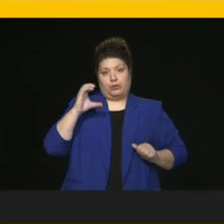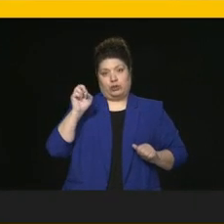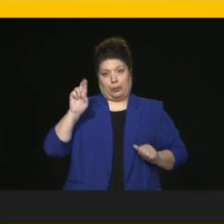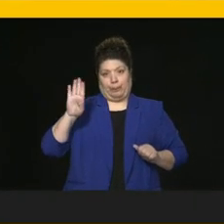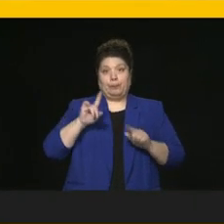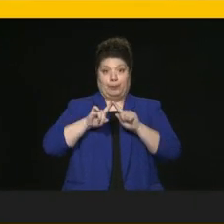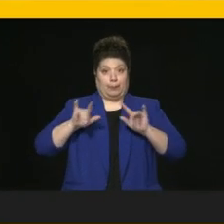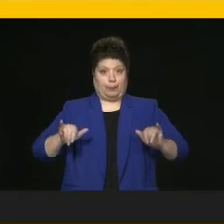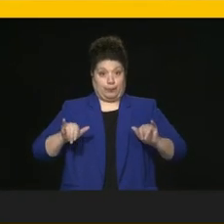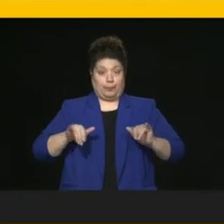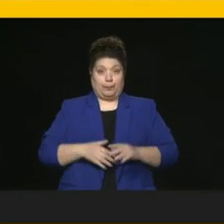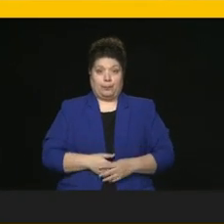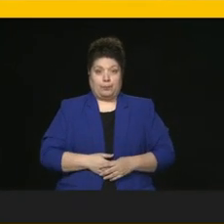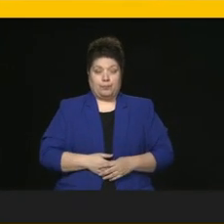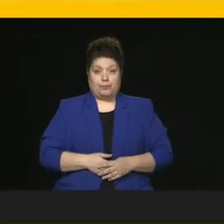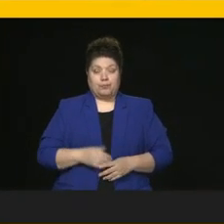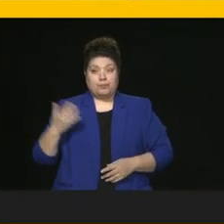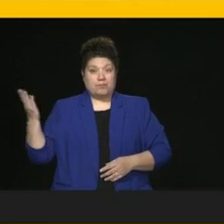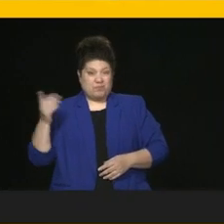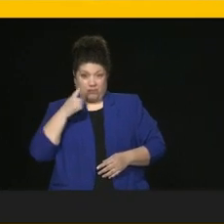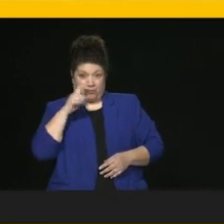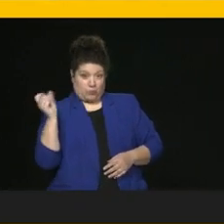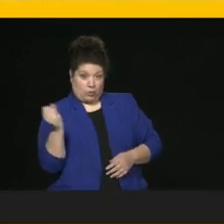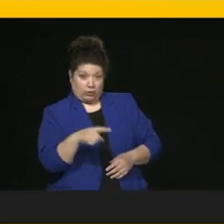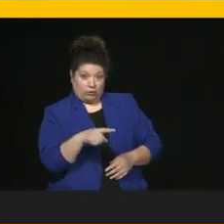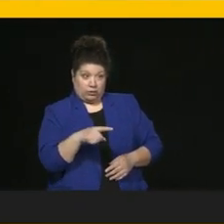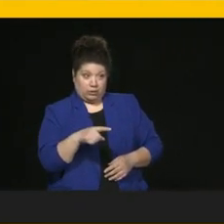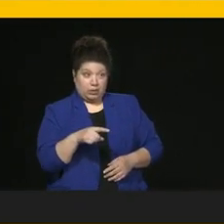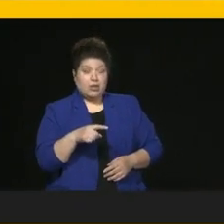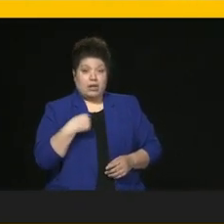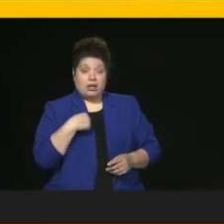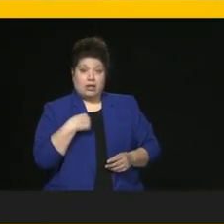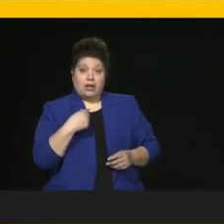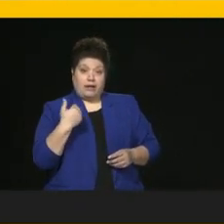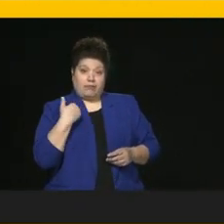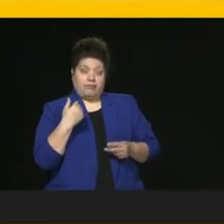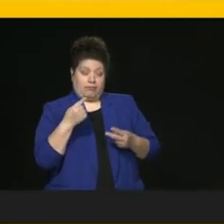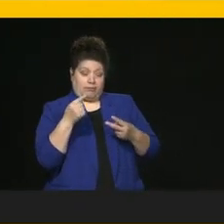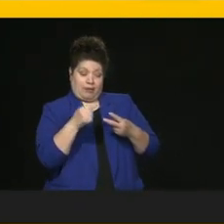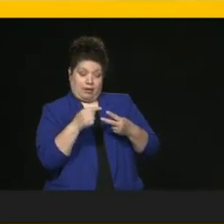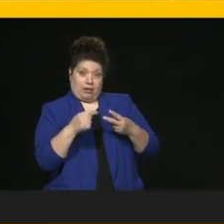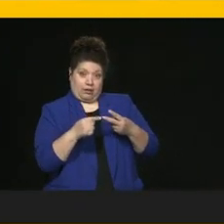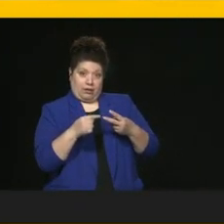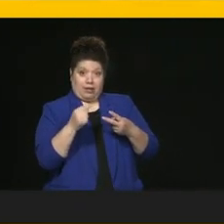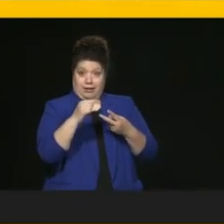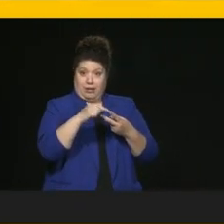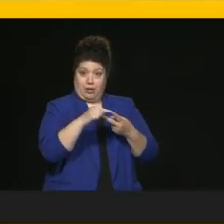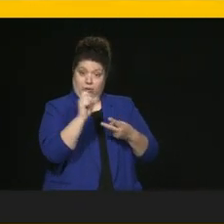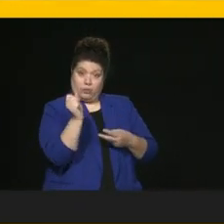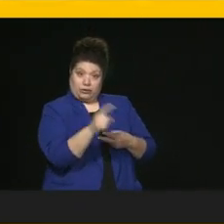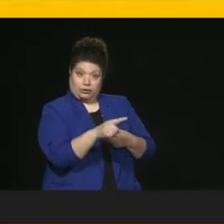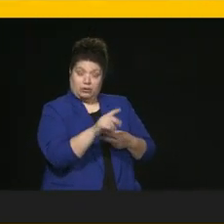BEING ELIGIBLE FOR THE CERB.